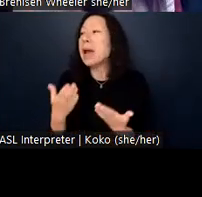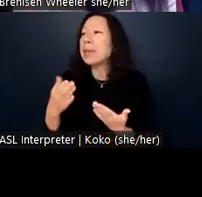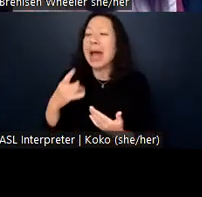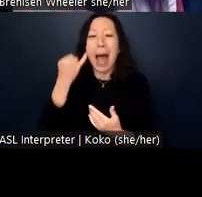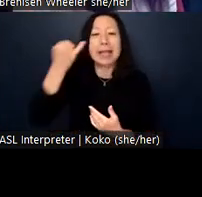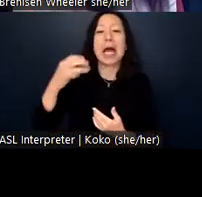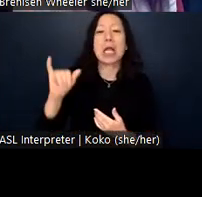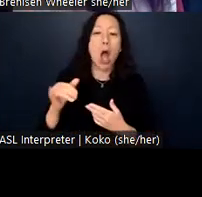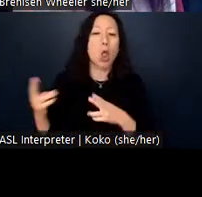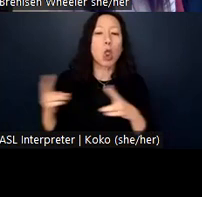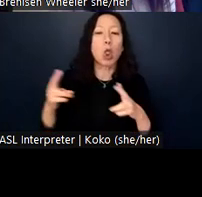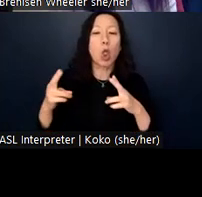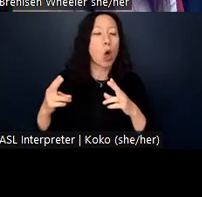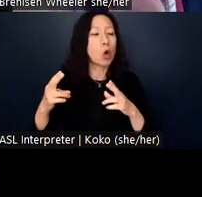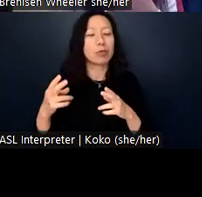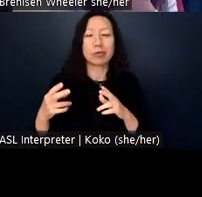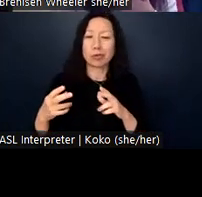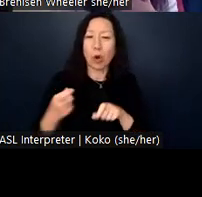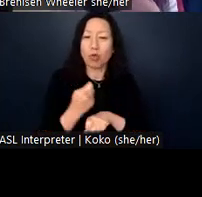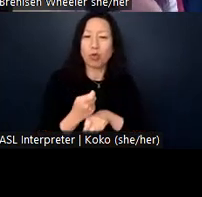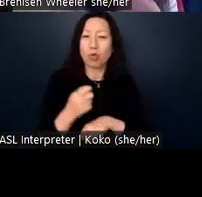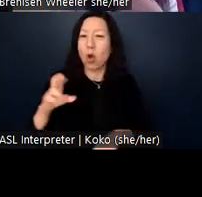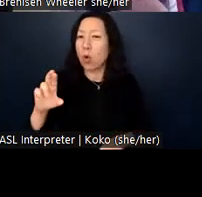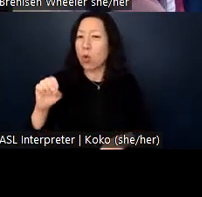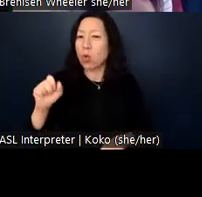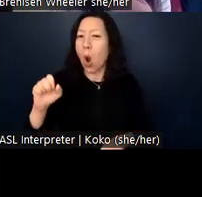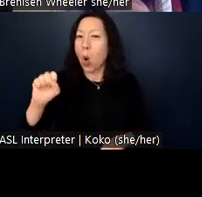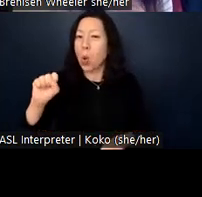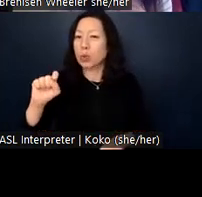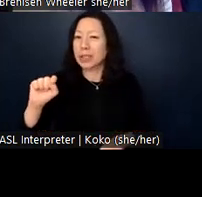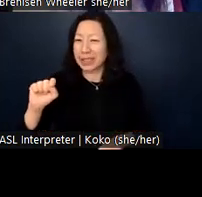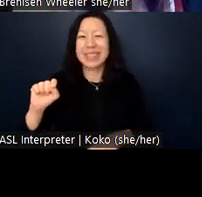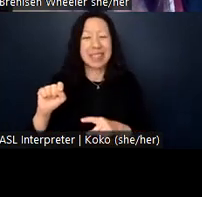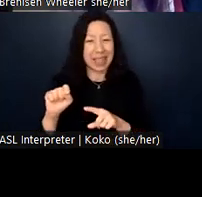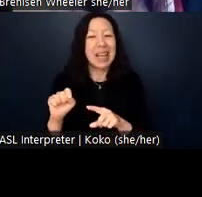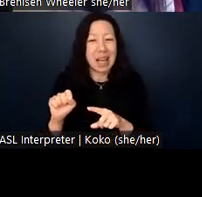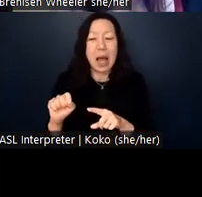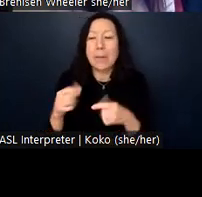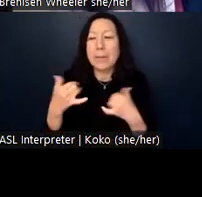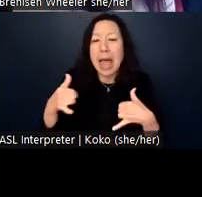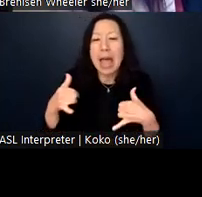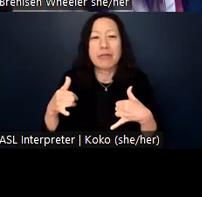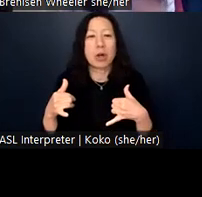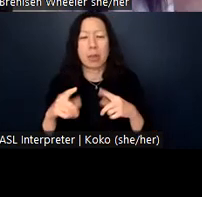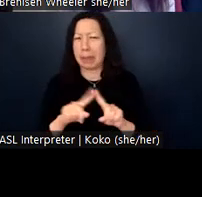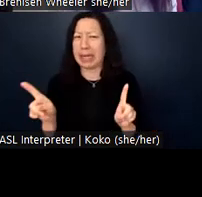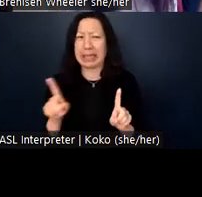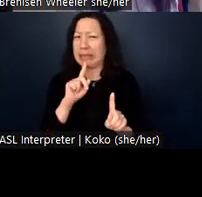criticizing someone. 12:27:34 But the person who's experiencing that criticism gets to decide if it's harmful or not, and if it's brought up.